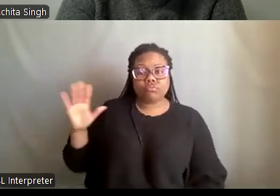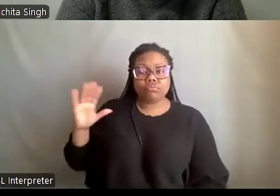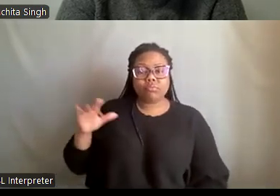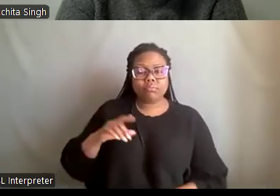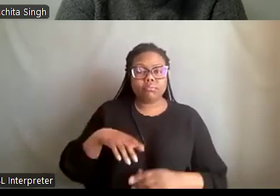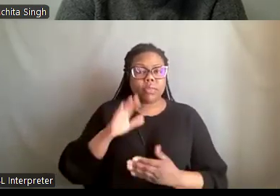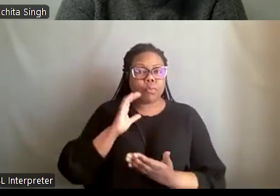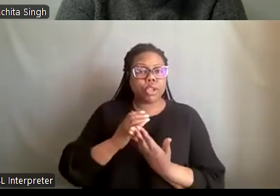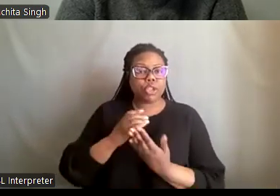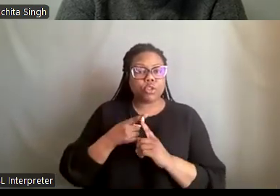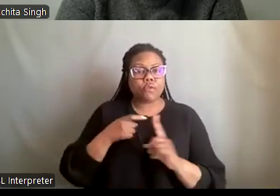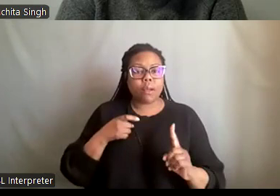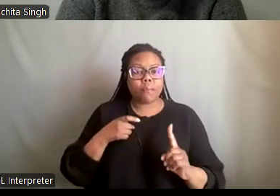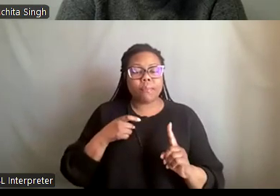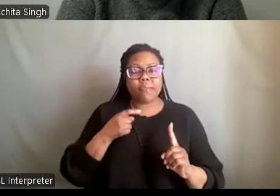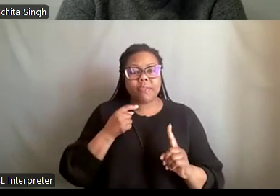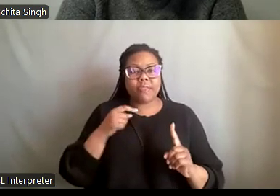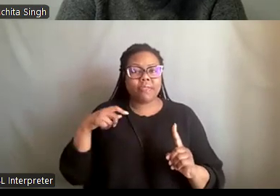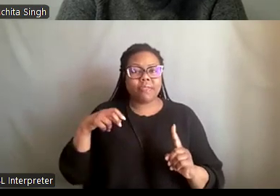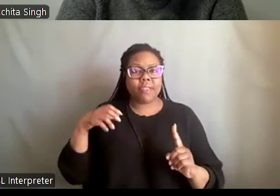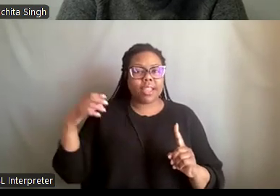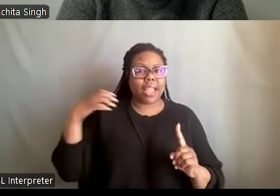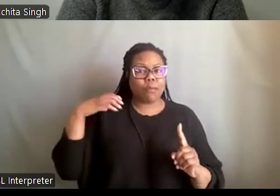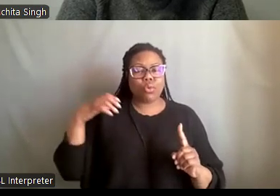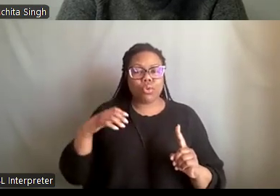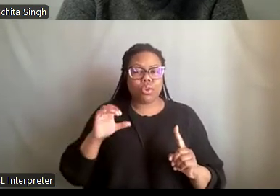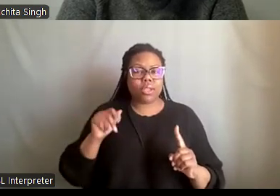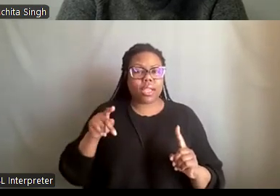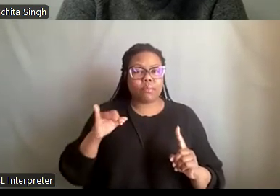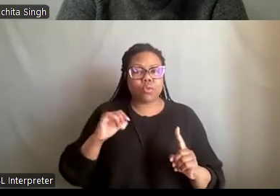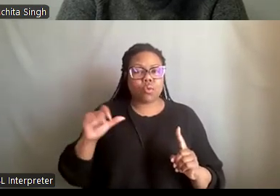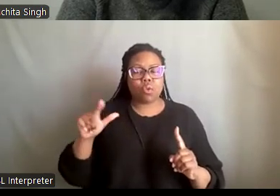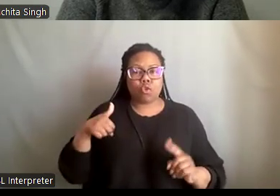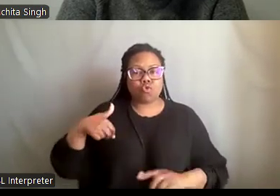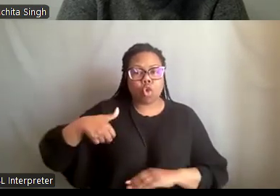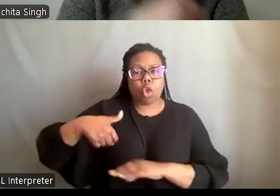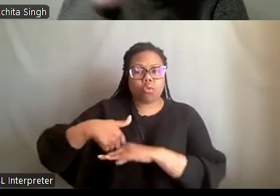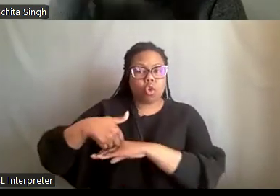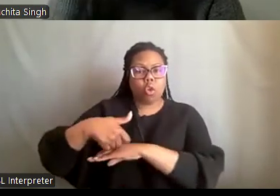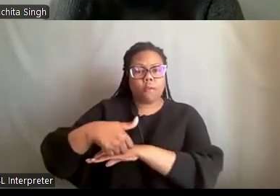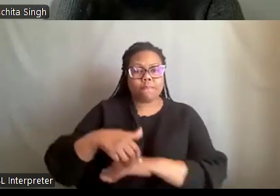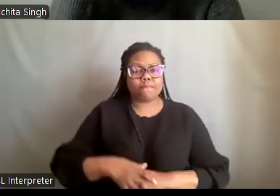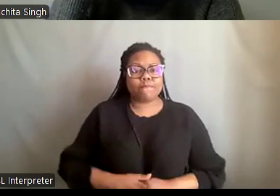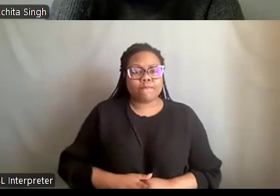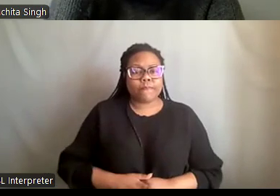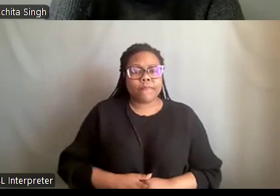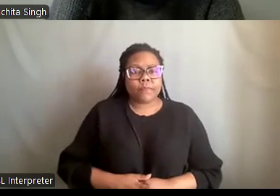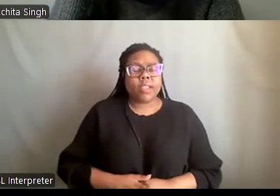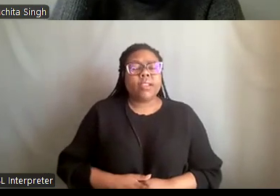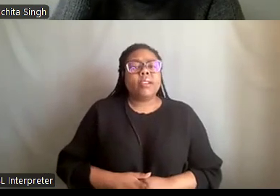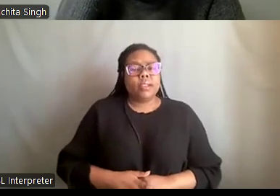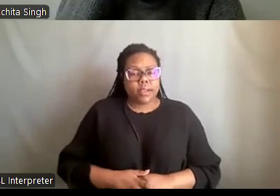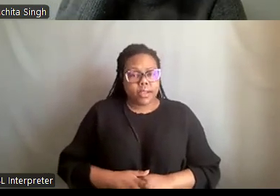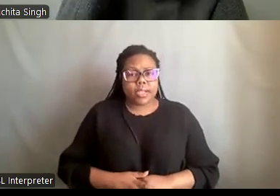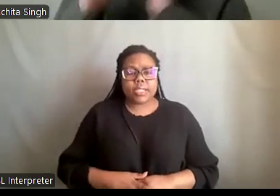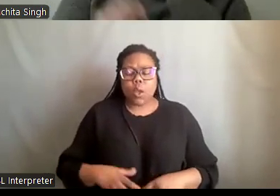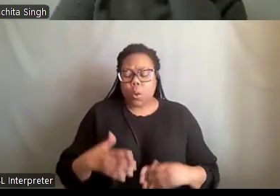is a still shot from the Capitol crawl. What does